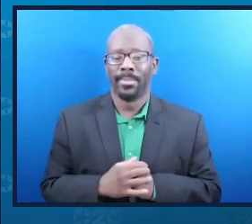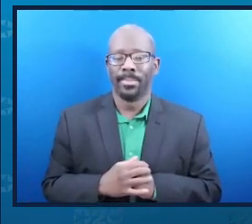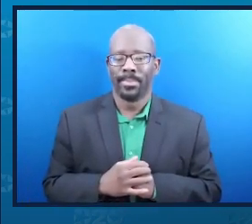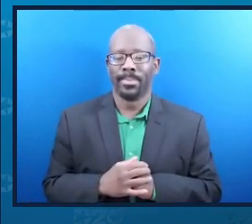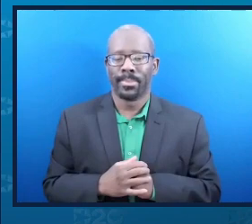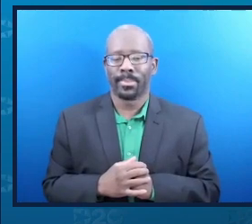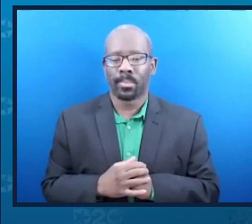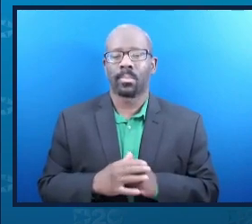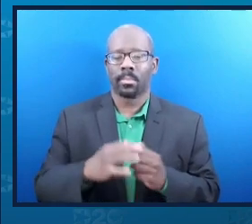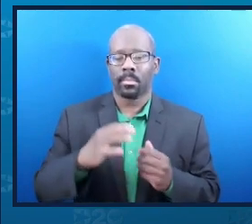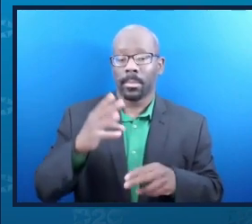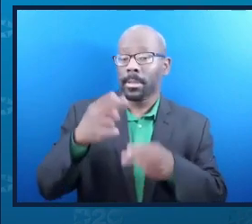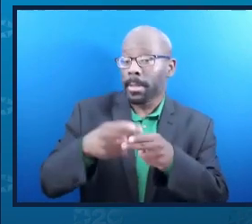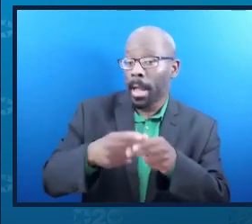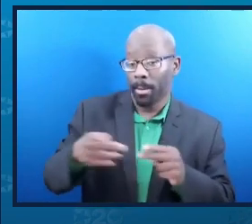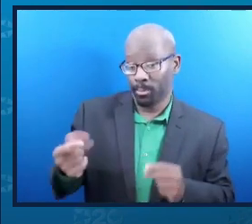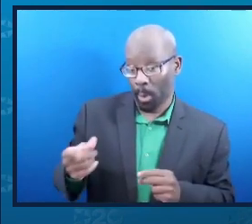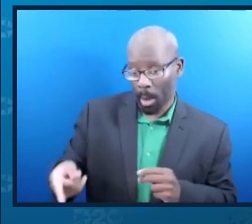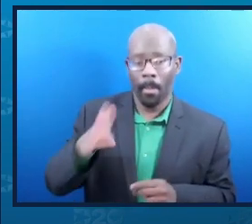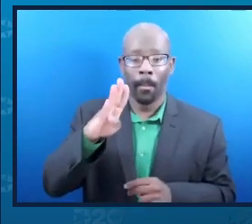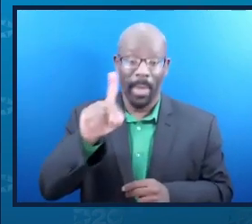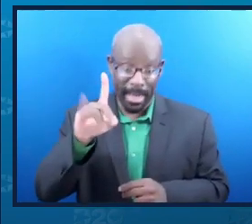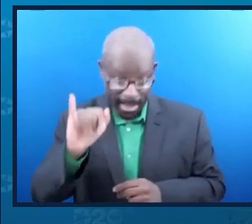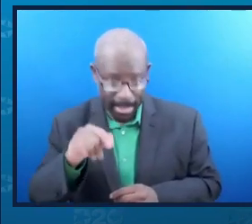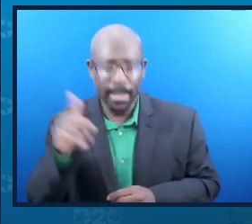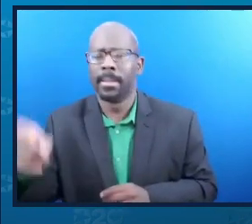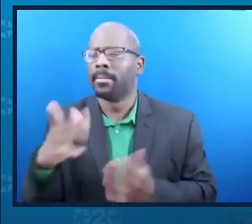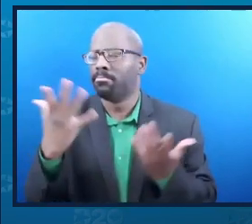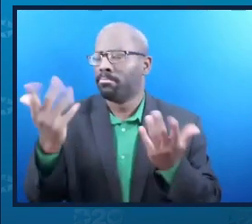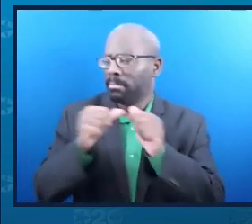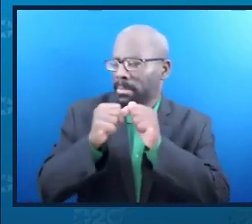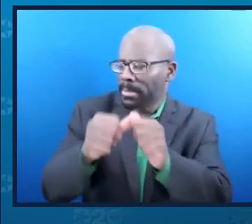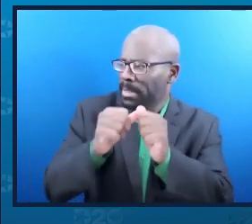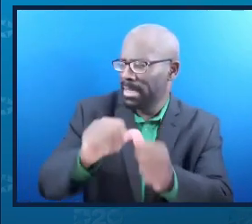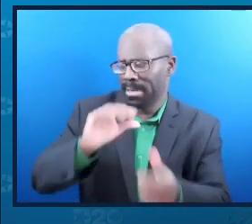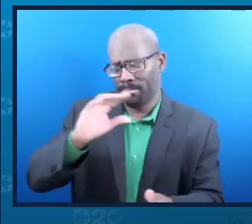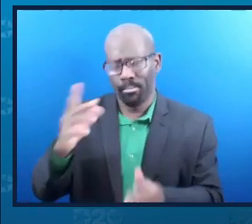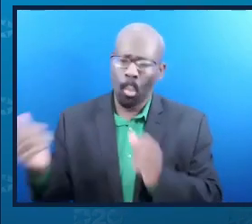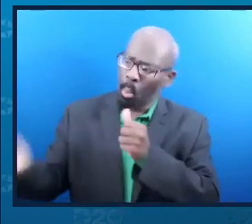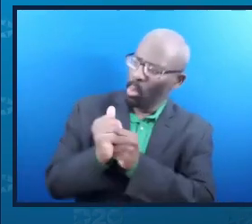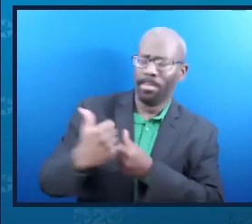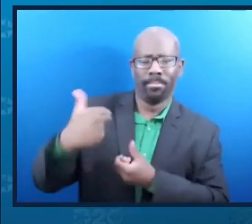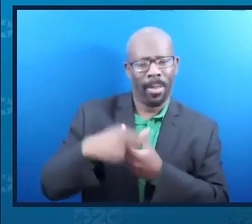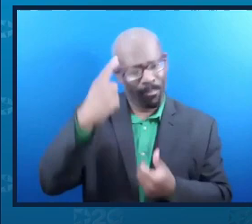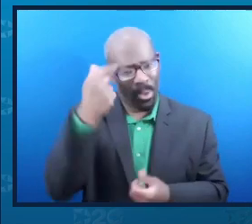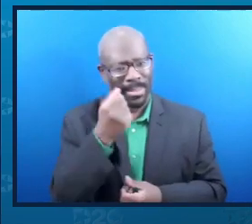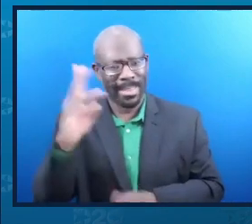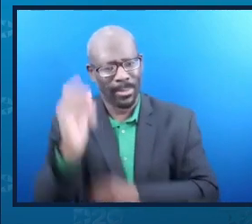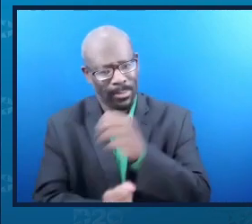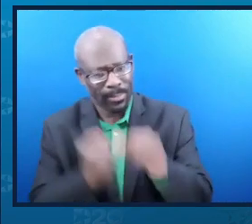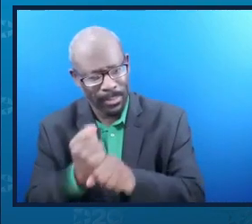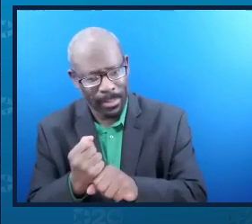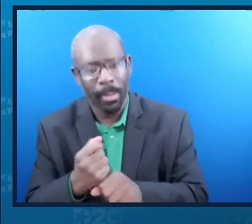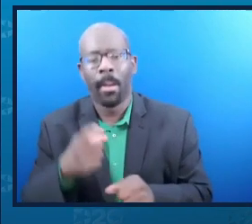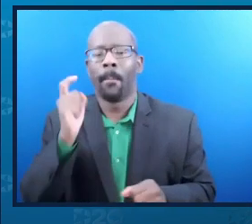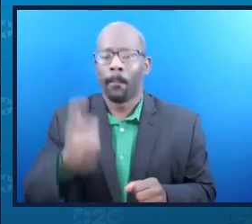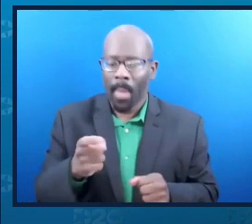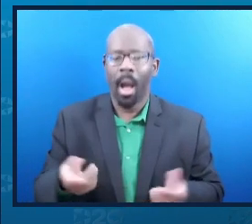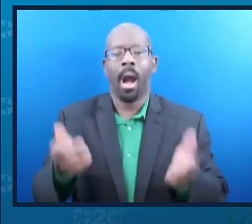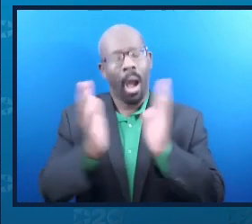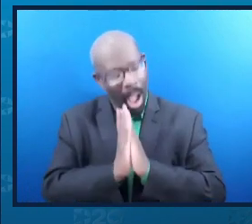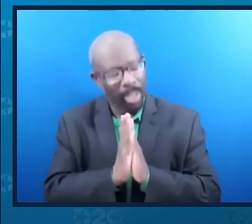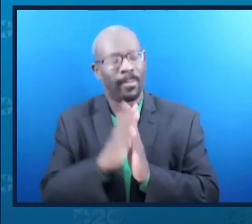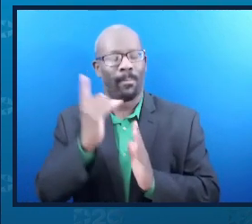I LEARNED A FUNDAMENTAL TRUTH: